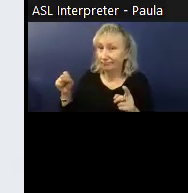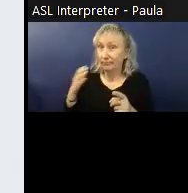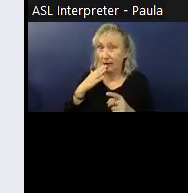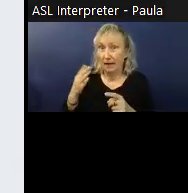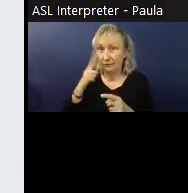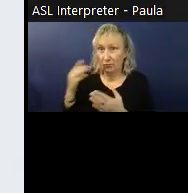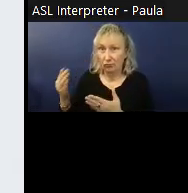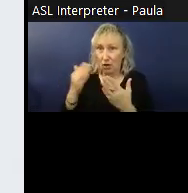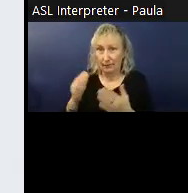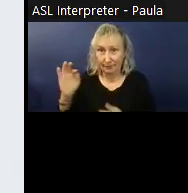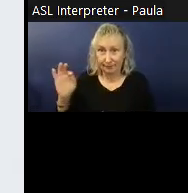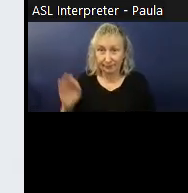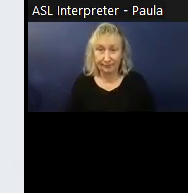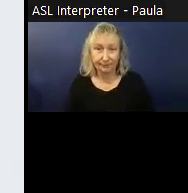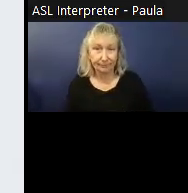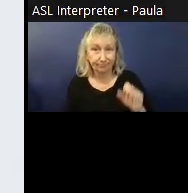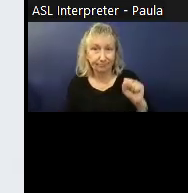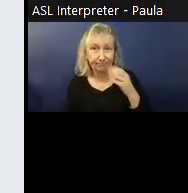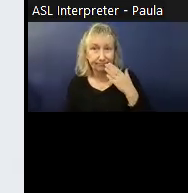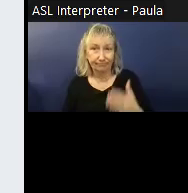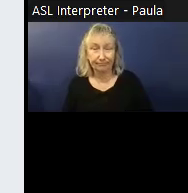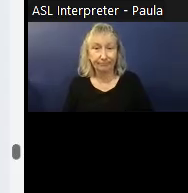Thank you. Anything else?